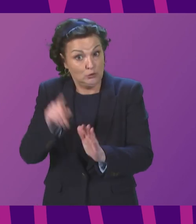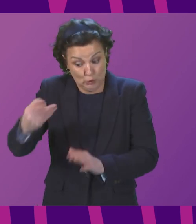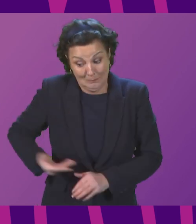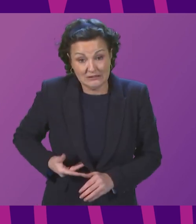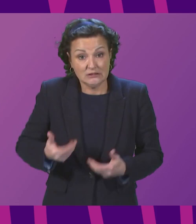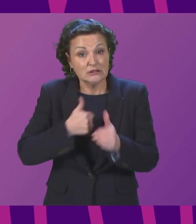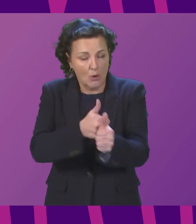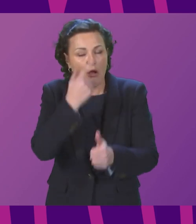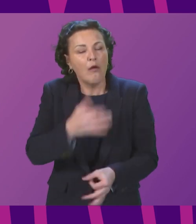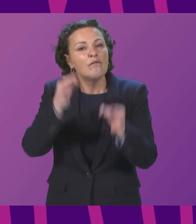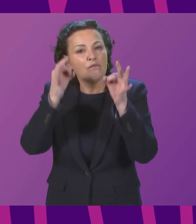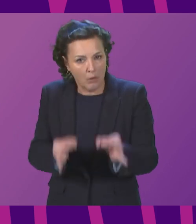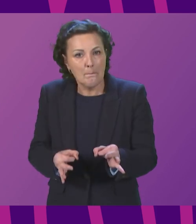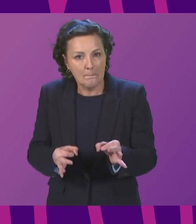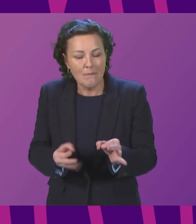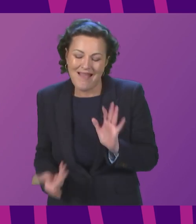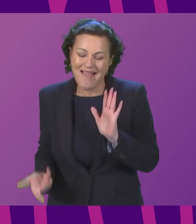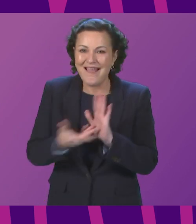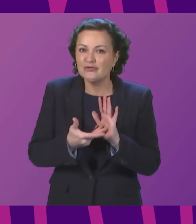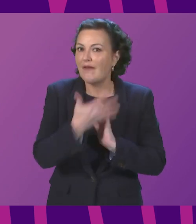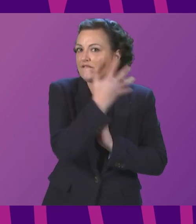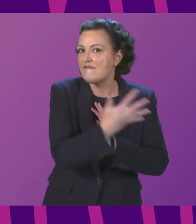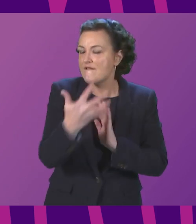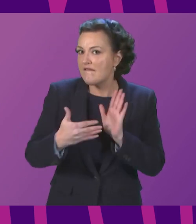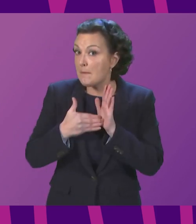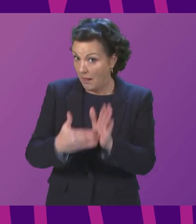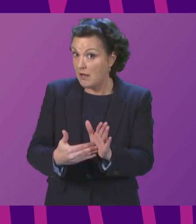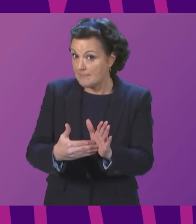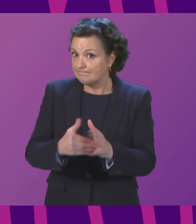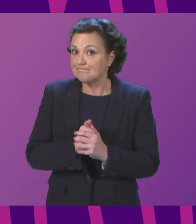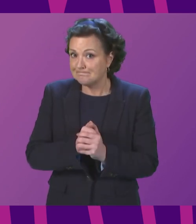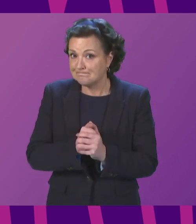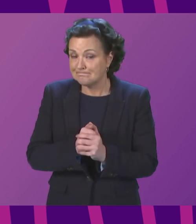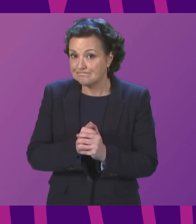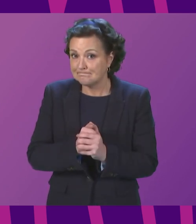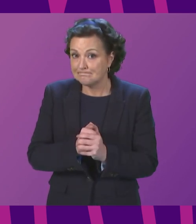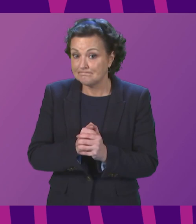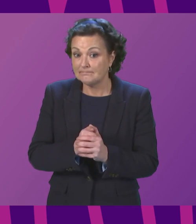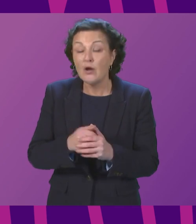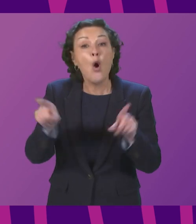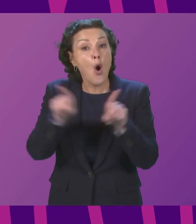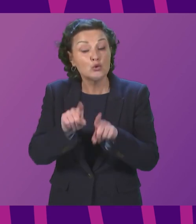I confirm the allocation of a further £55 million. Up to £28 million will be allocated